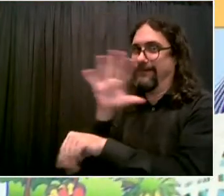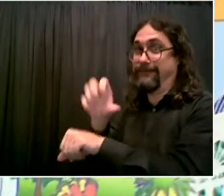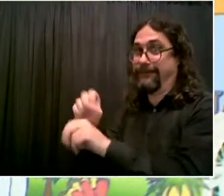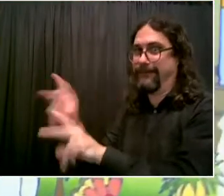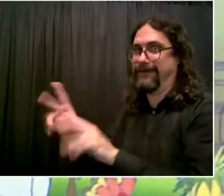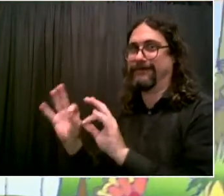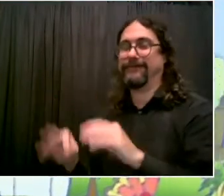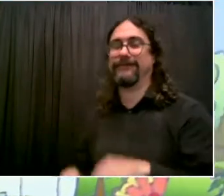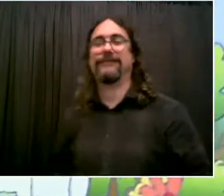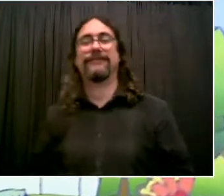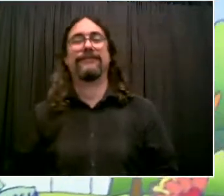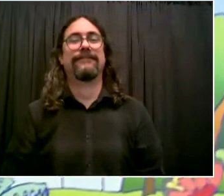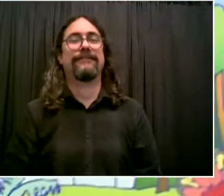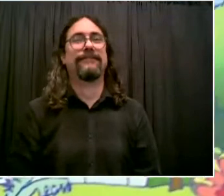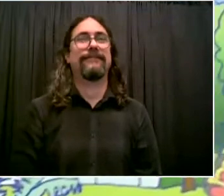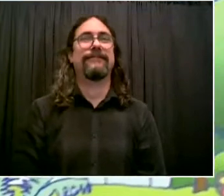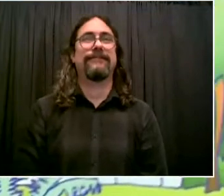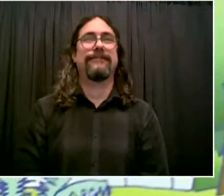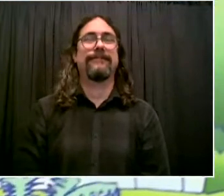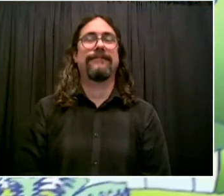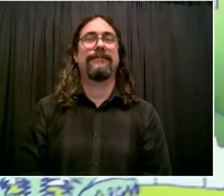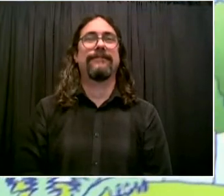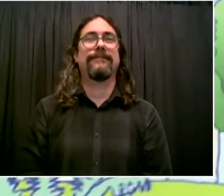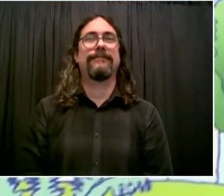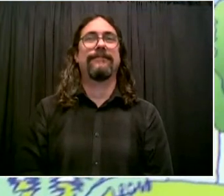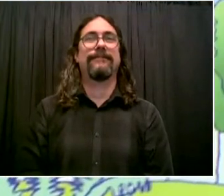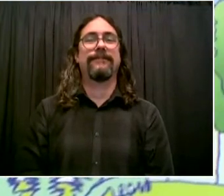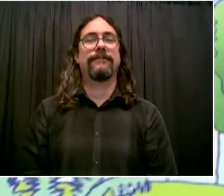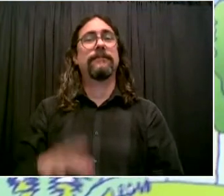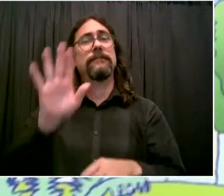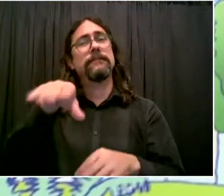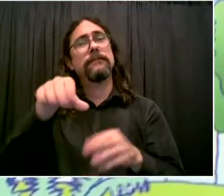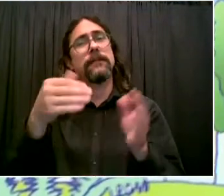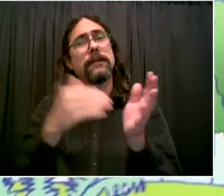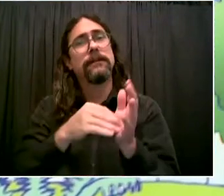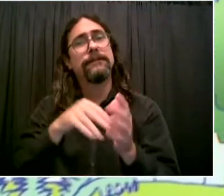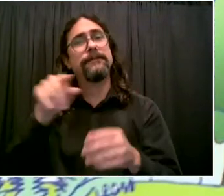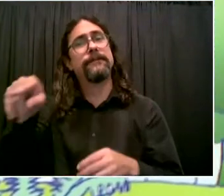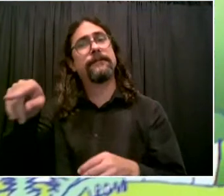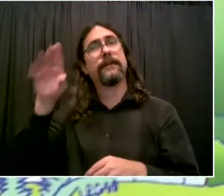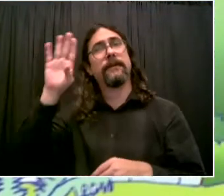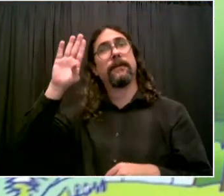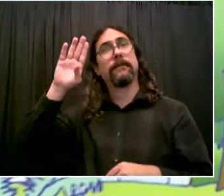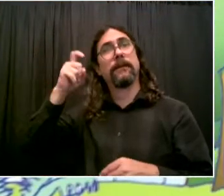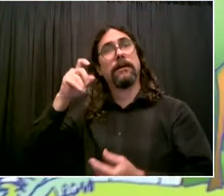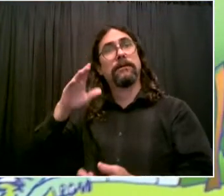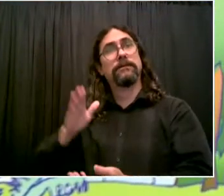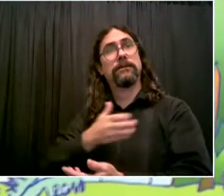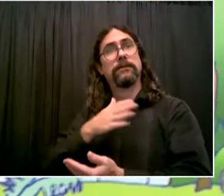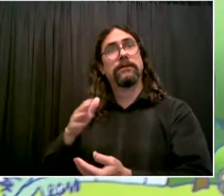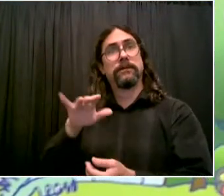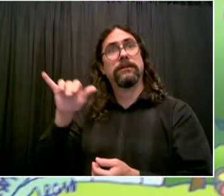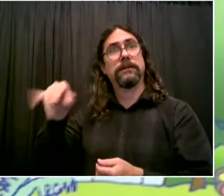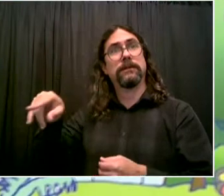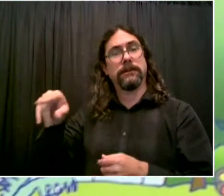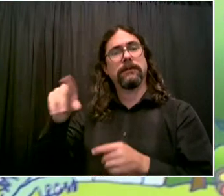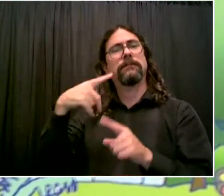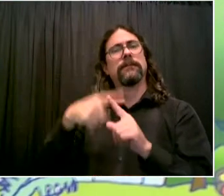WE BETTER START HREEAINRSG. HTATS 'E TH BRONX. ASTOUNDING